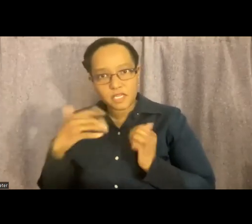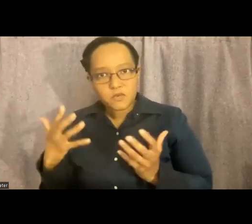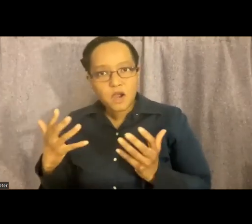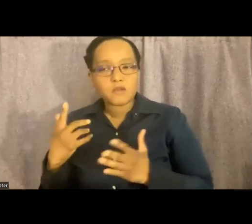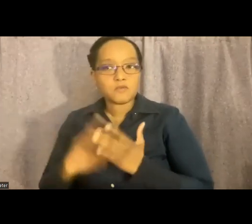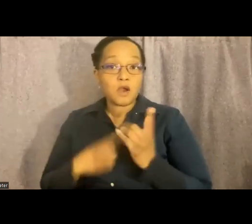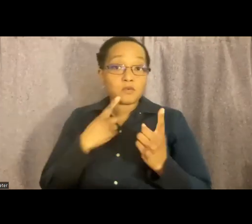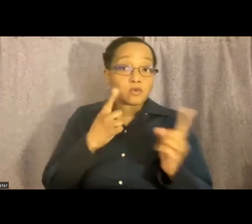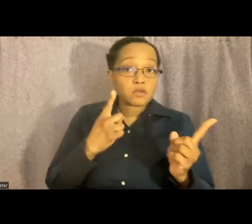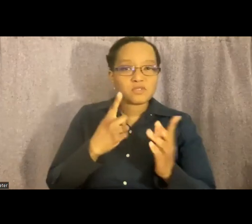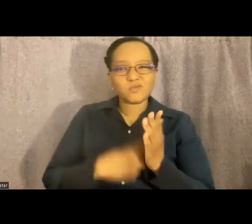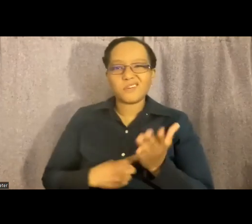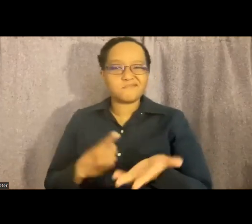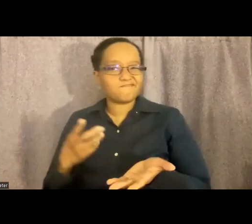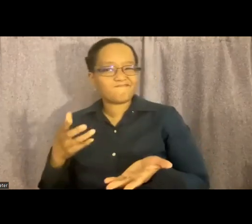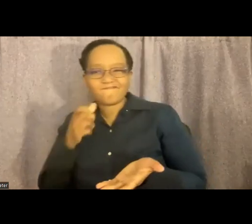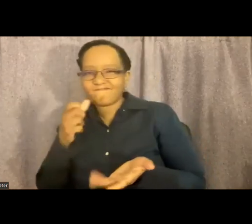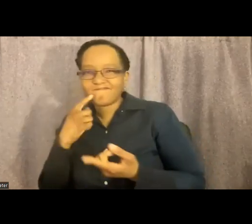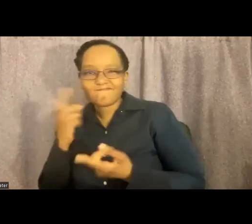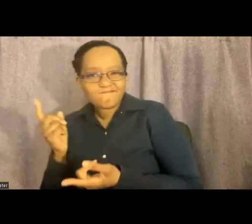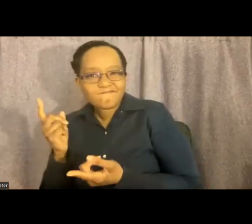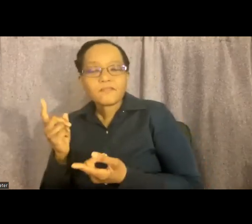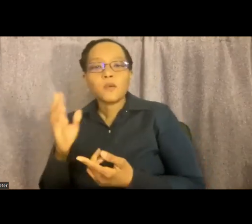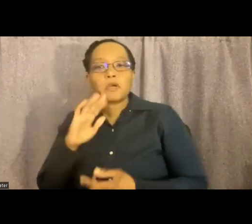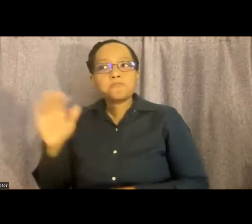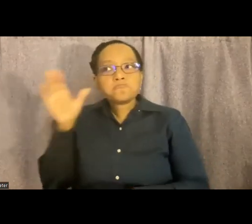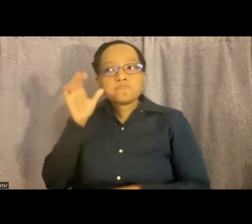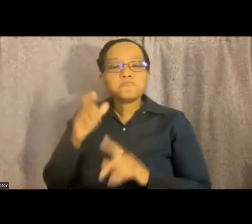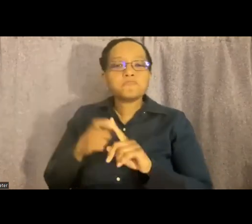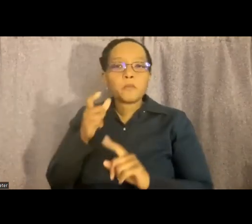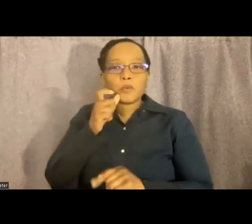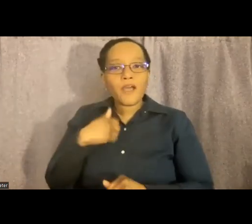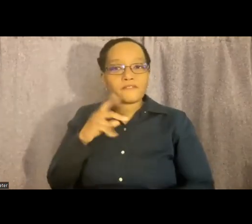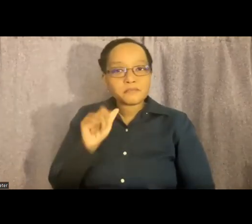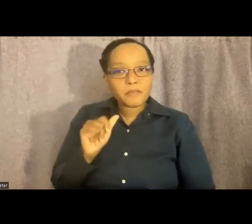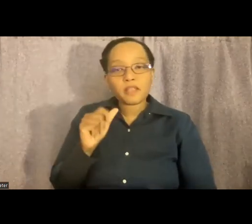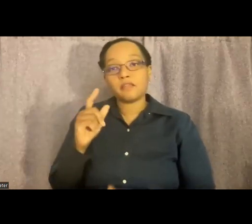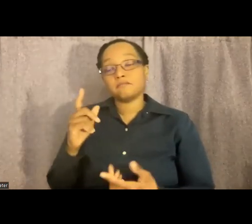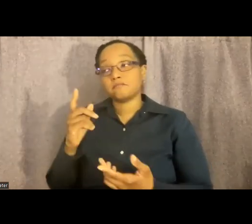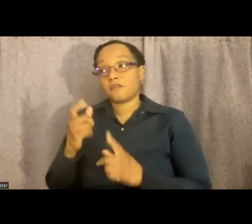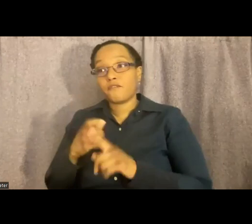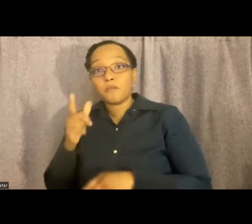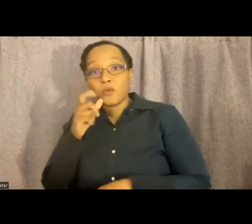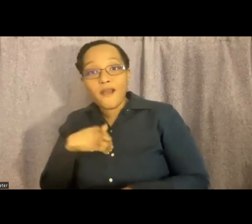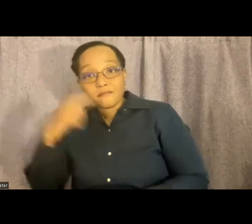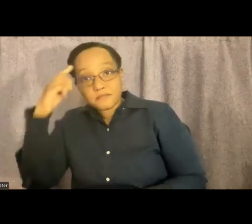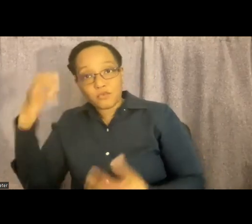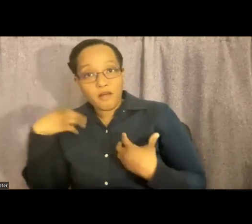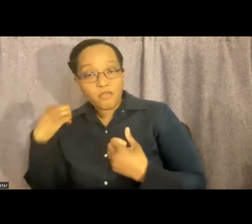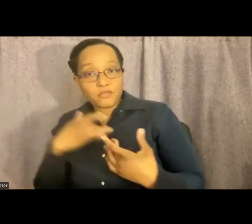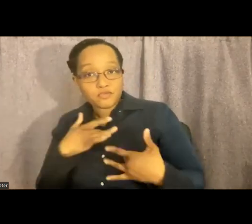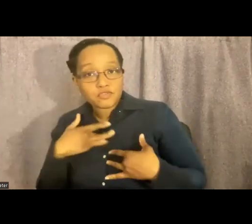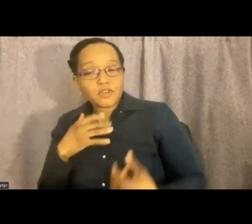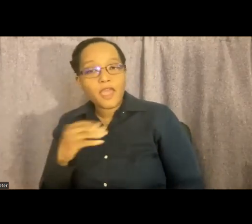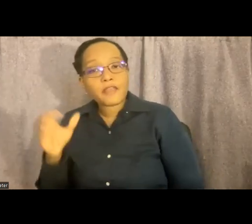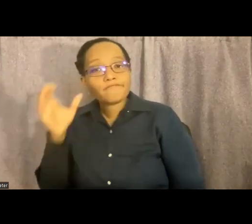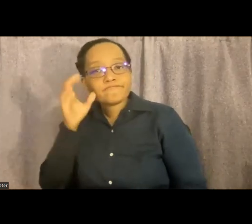He will talk with people with disabilities, mental health concerns, and home care workers